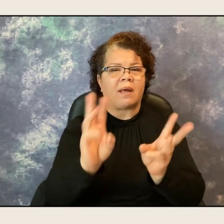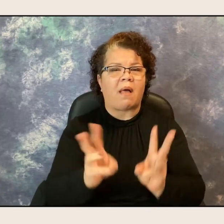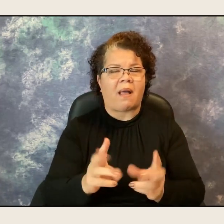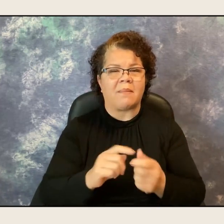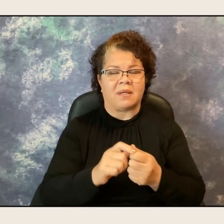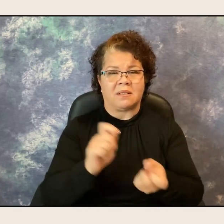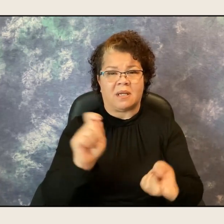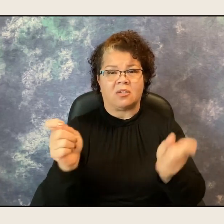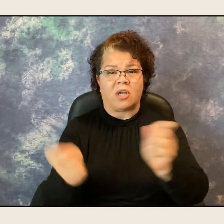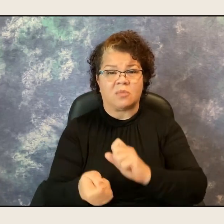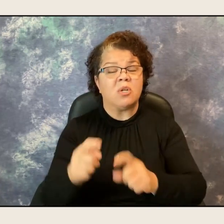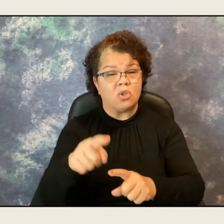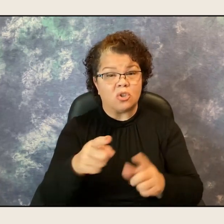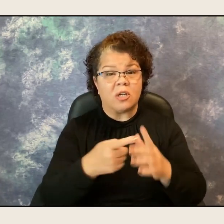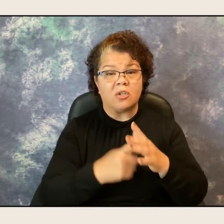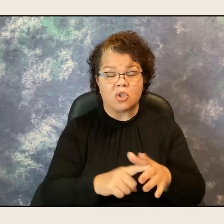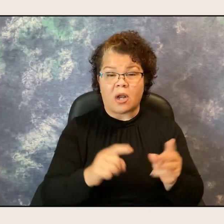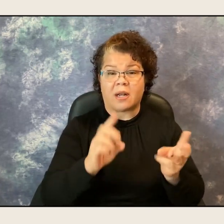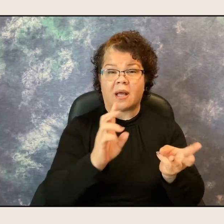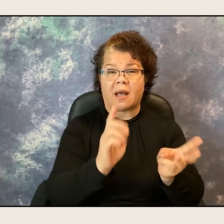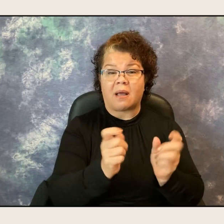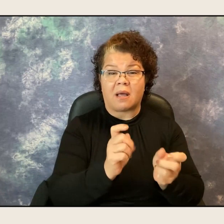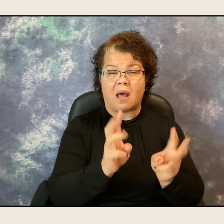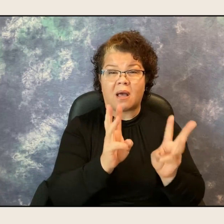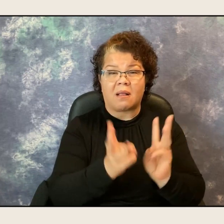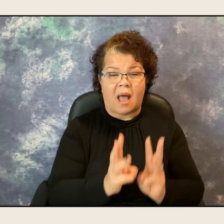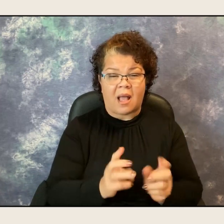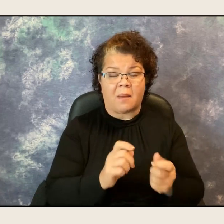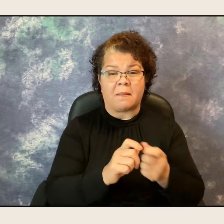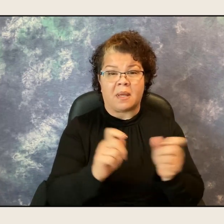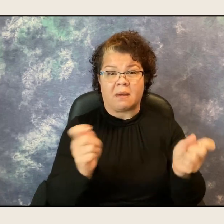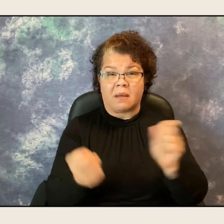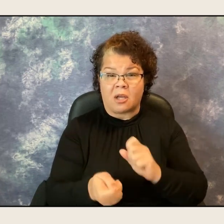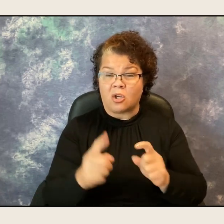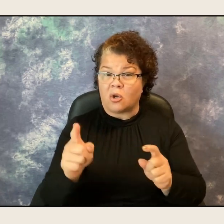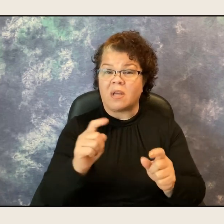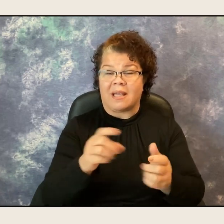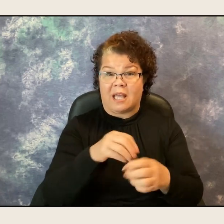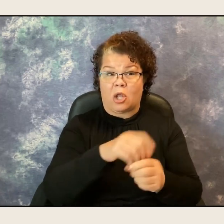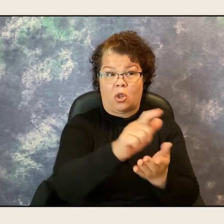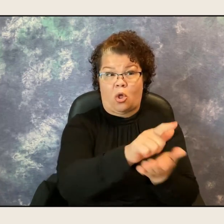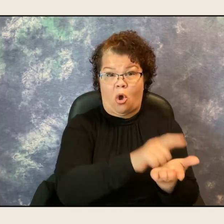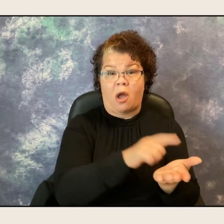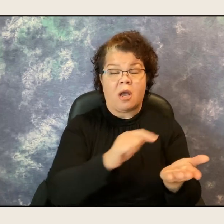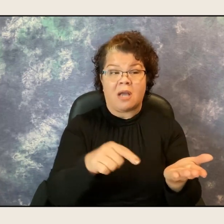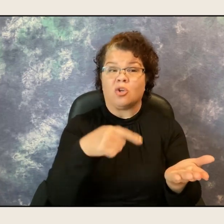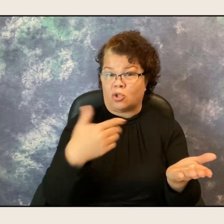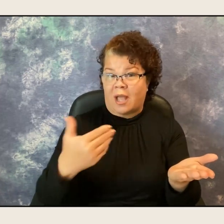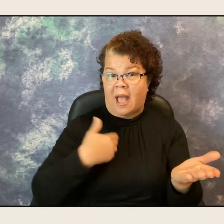She was in law and she left that profession. She had a vision that she needed to make space for artists